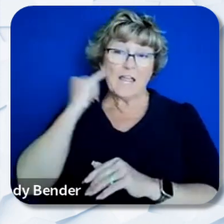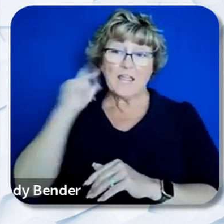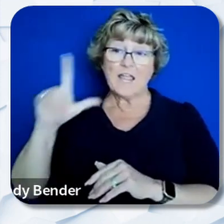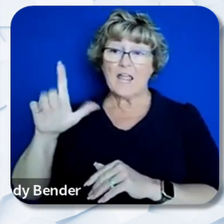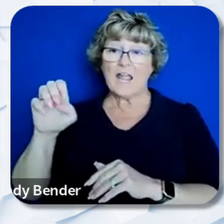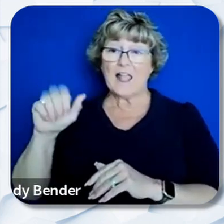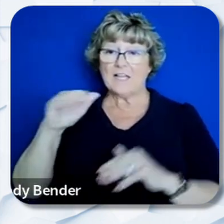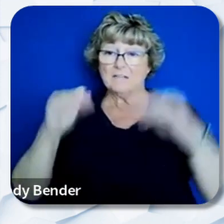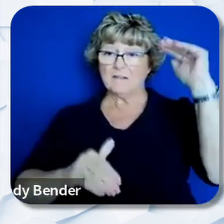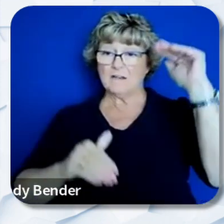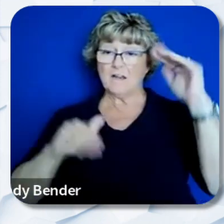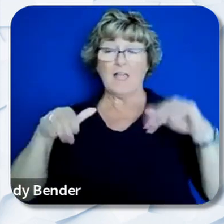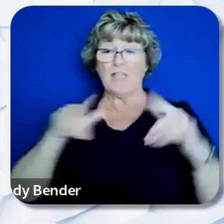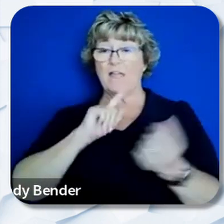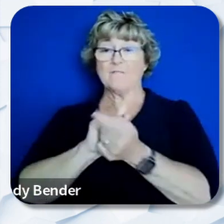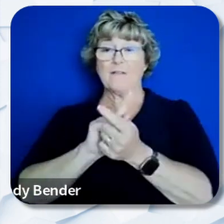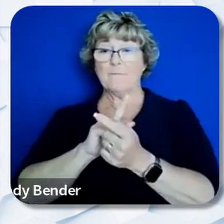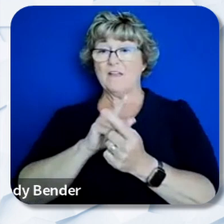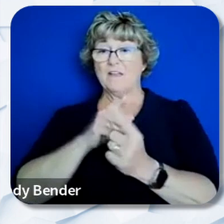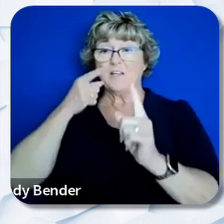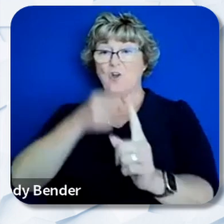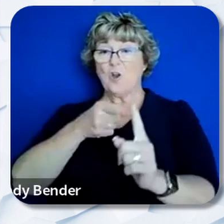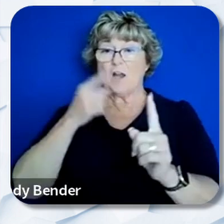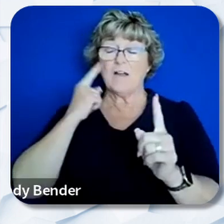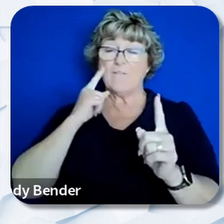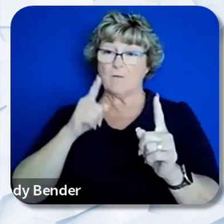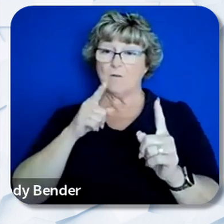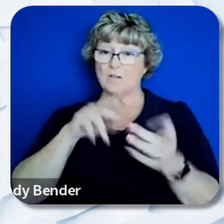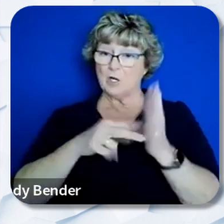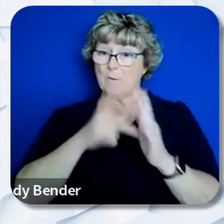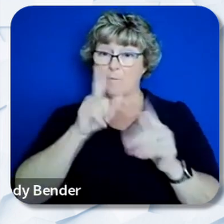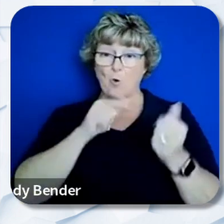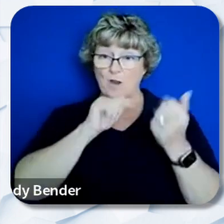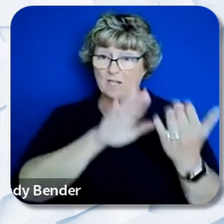dispro, and they have not met targets for indicators, are they only addressing those